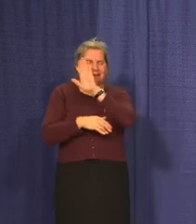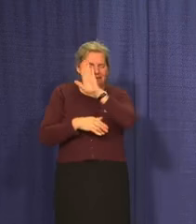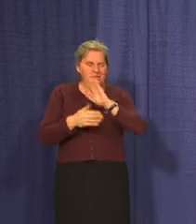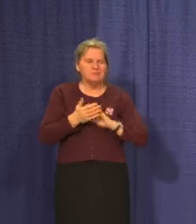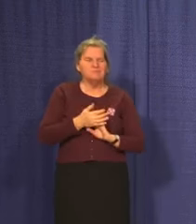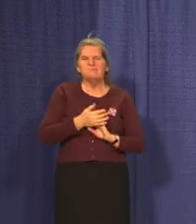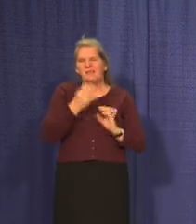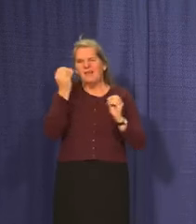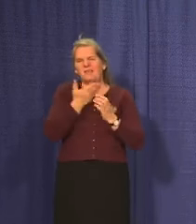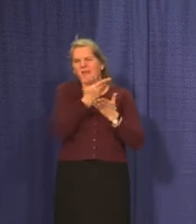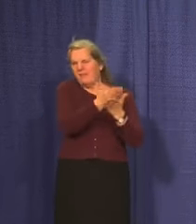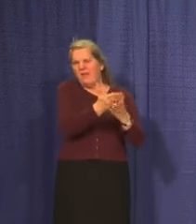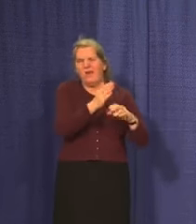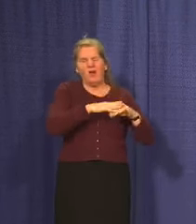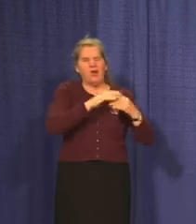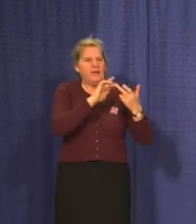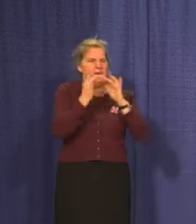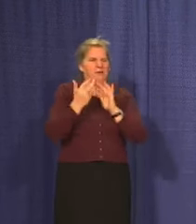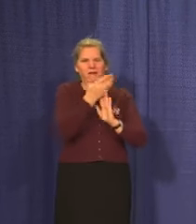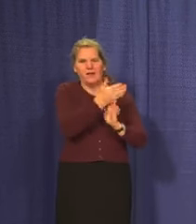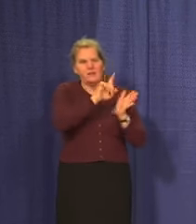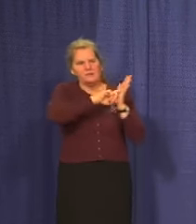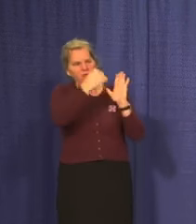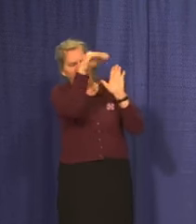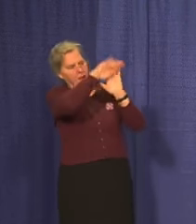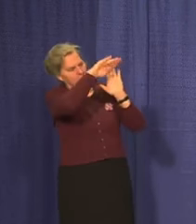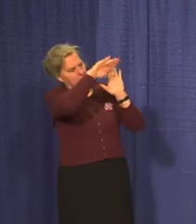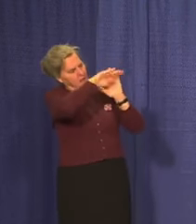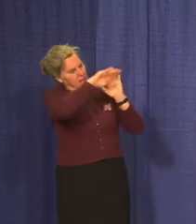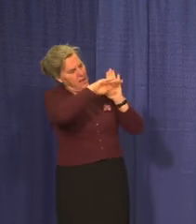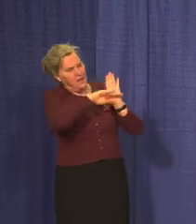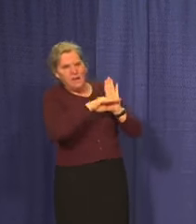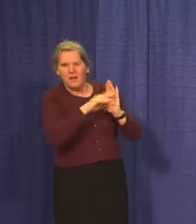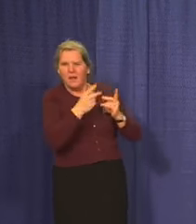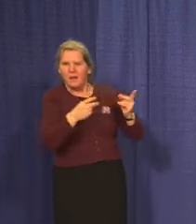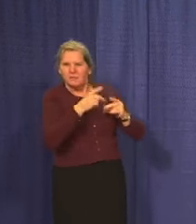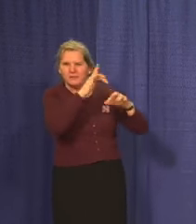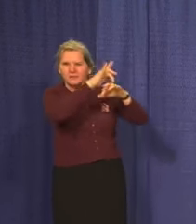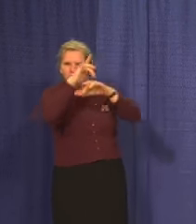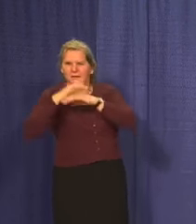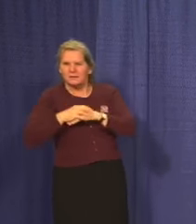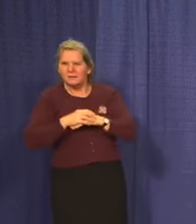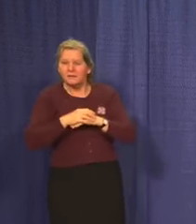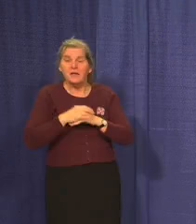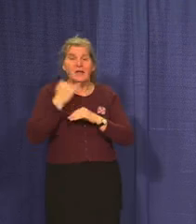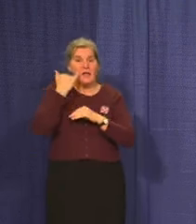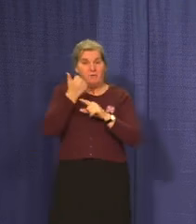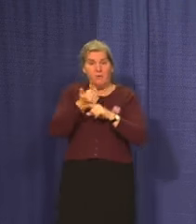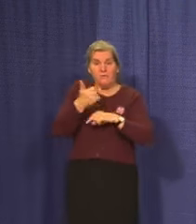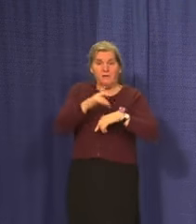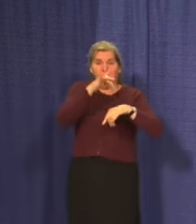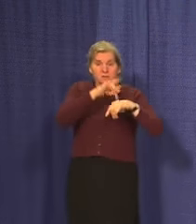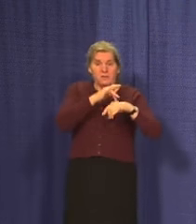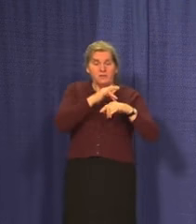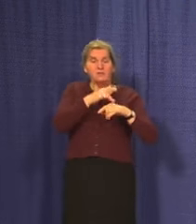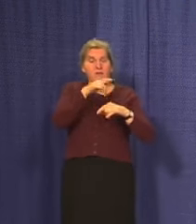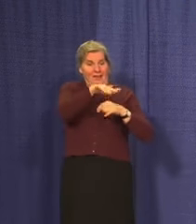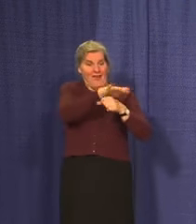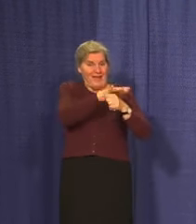ON THE WEBSITE. FOR THOSE WHO WERE AT ANY OF THE MENTIONED LOCATIONS, I ASK THAT